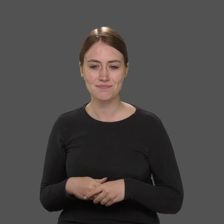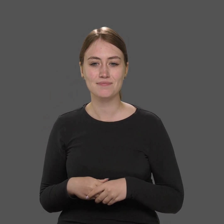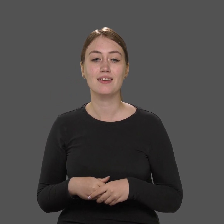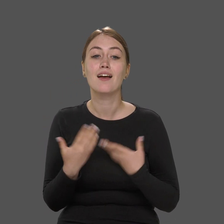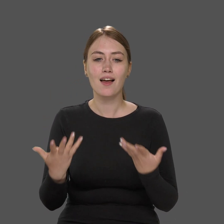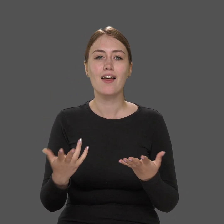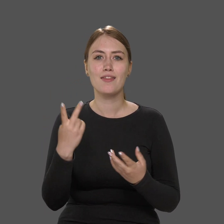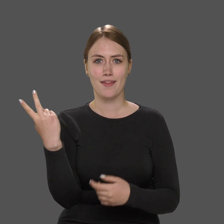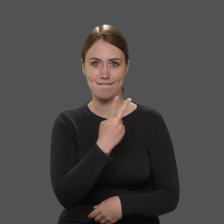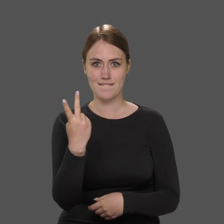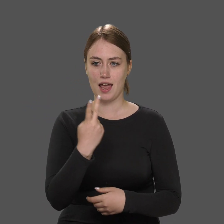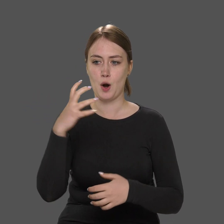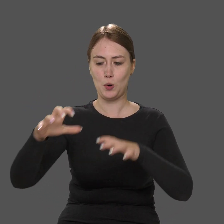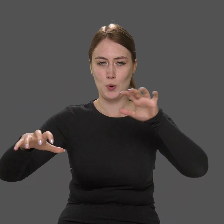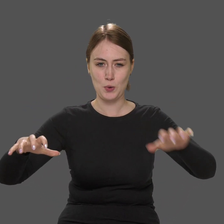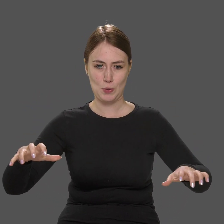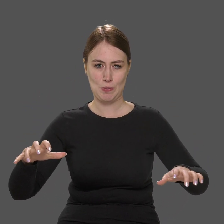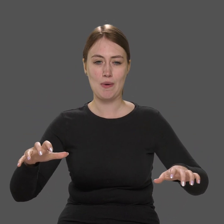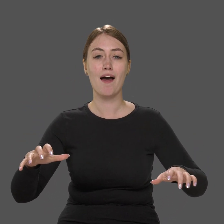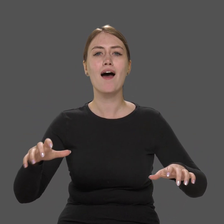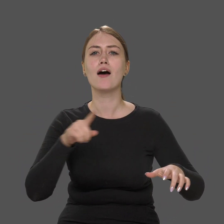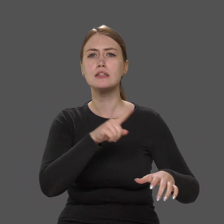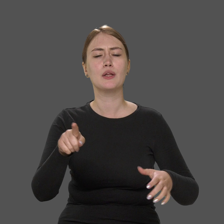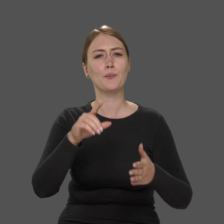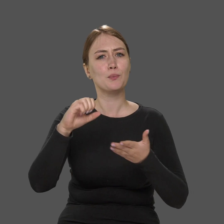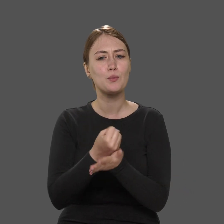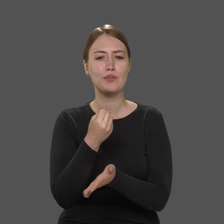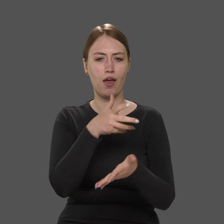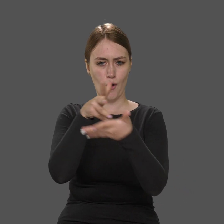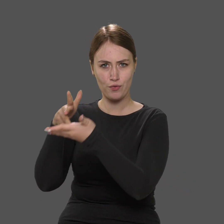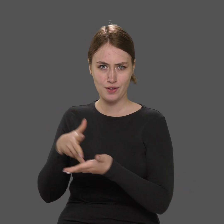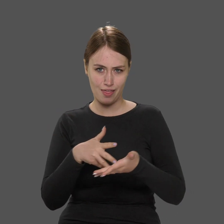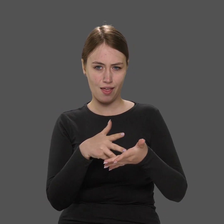Both groups had to judge